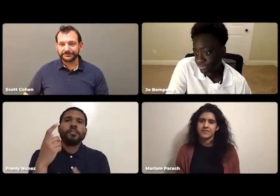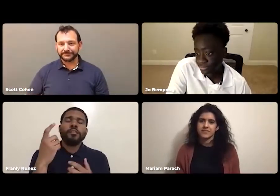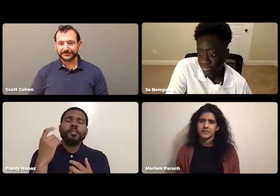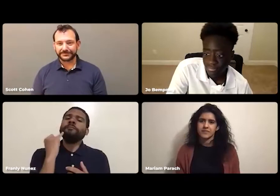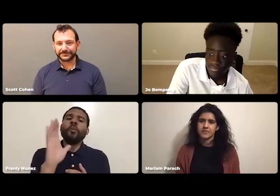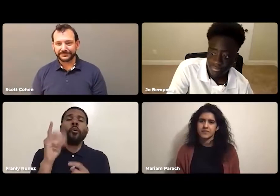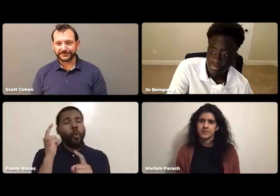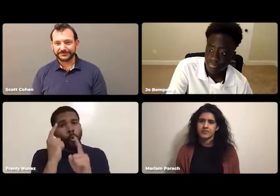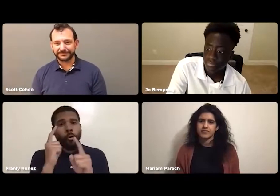Franly?